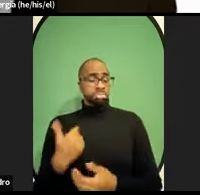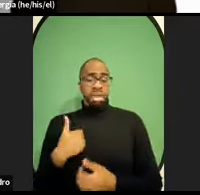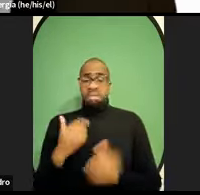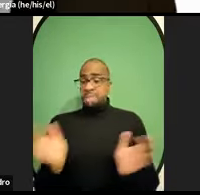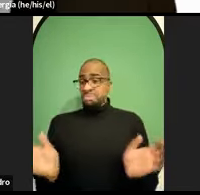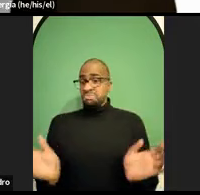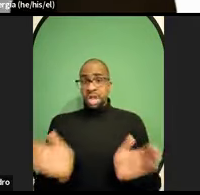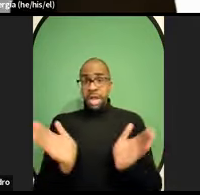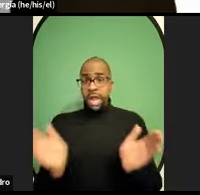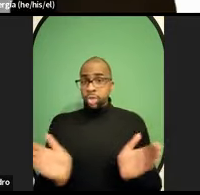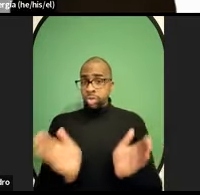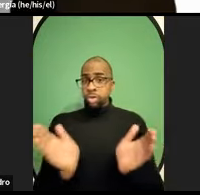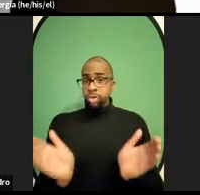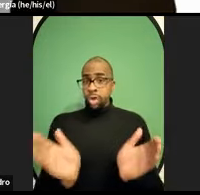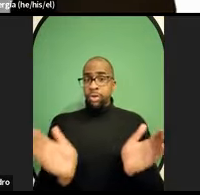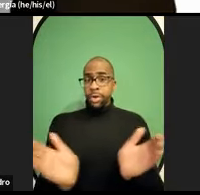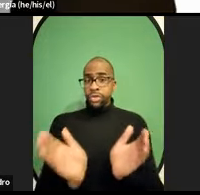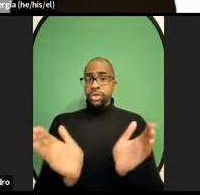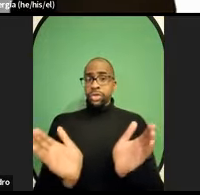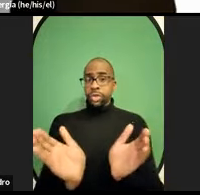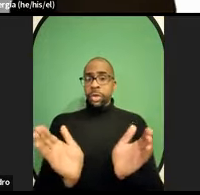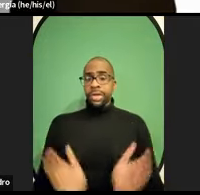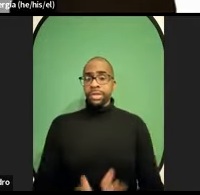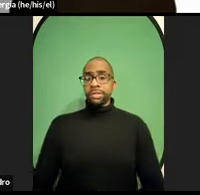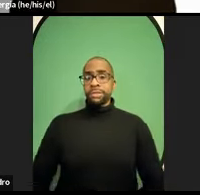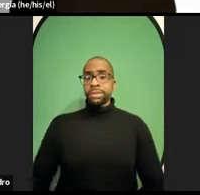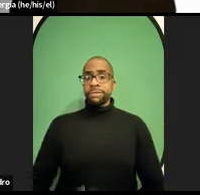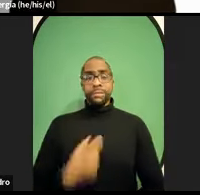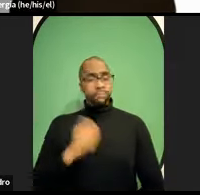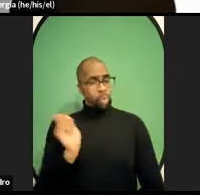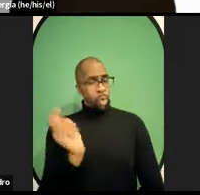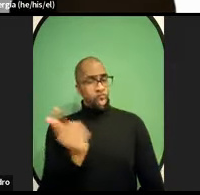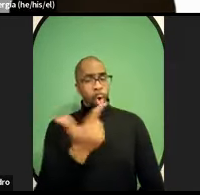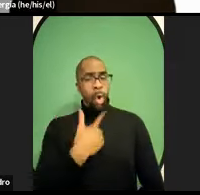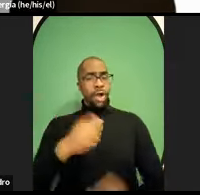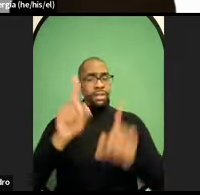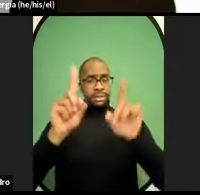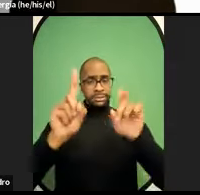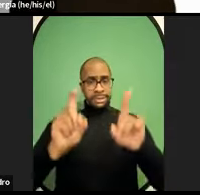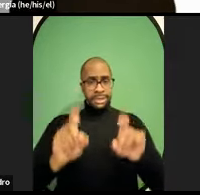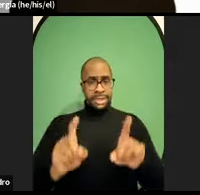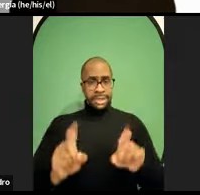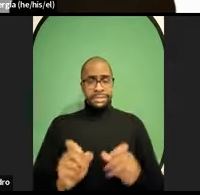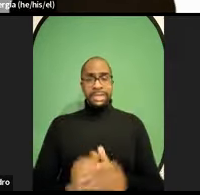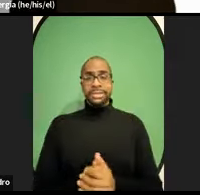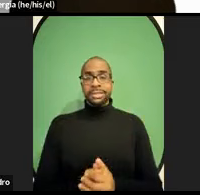see how that's a concern I. I highly encourage everyone I highly encourage everyone, you know, to. do to